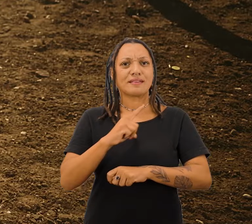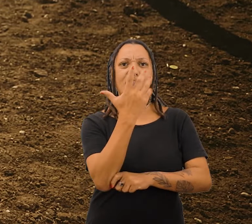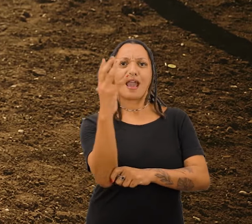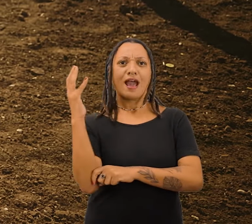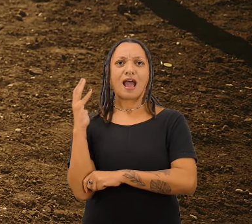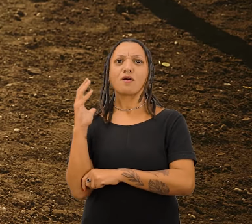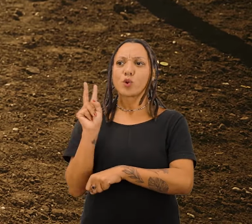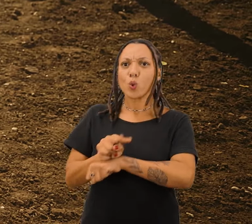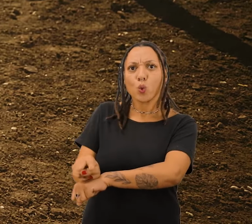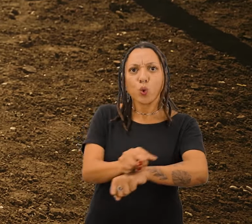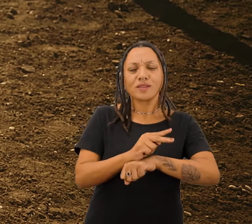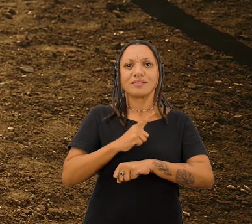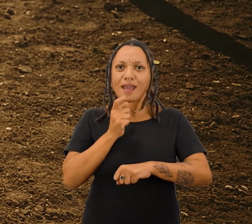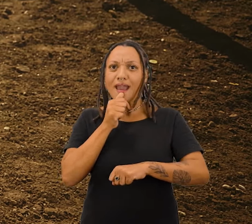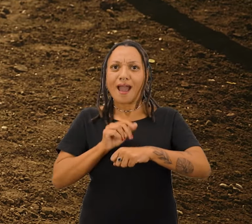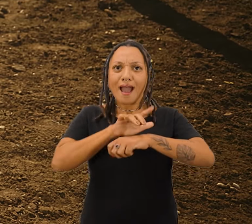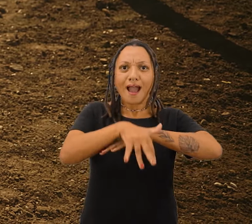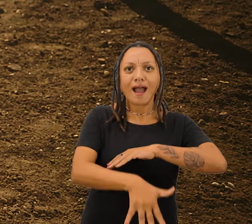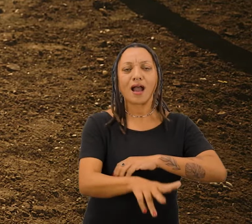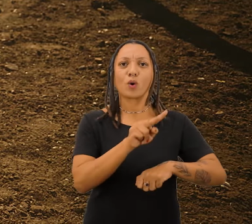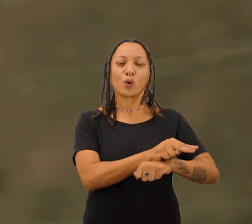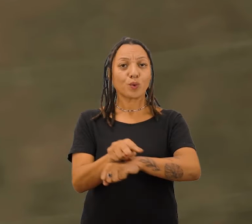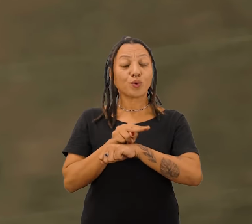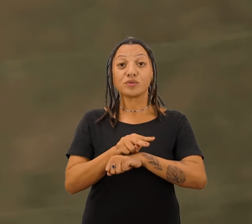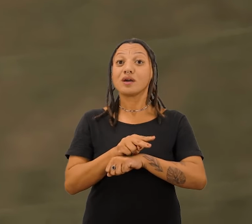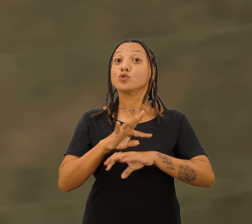of a natural reserve, of a water source protection reserve area,